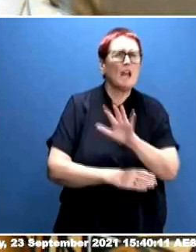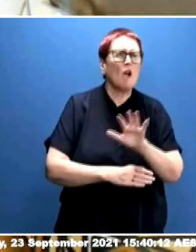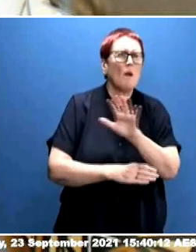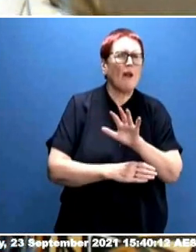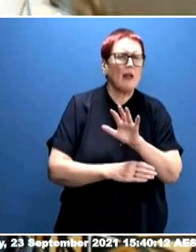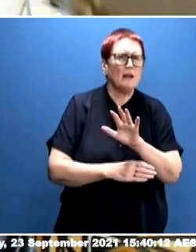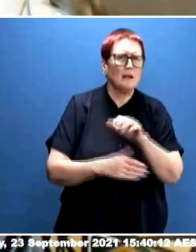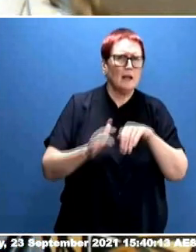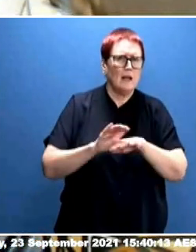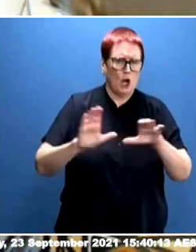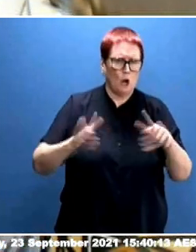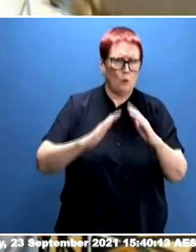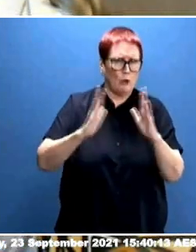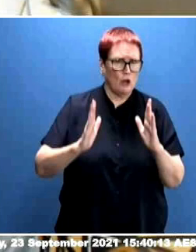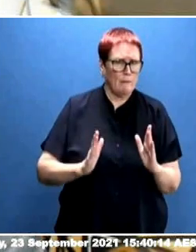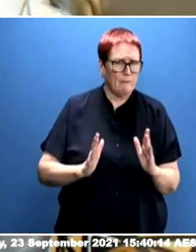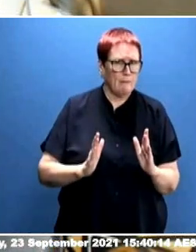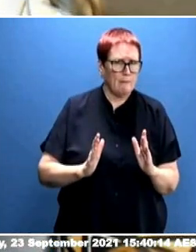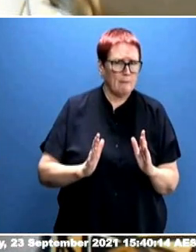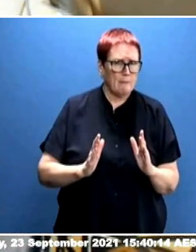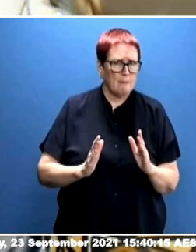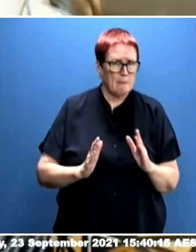I wondered how many of those are First Nations.